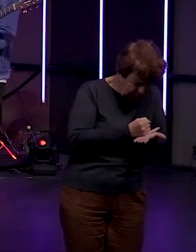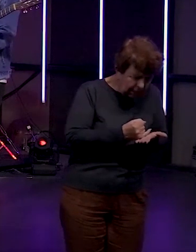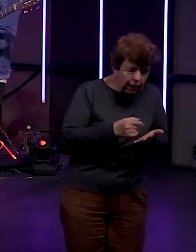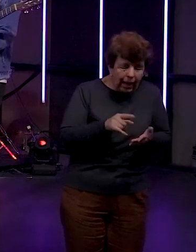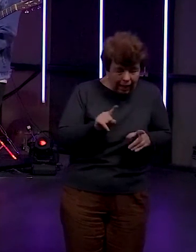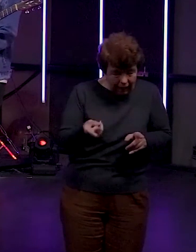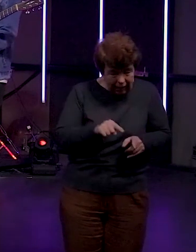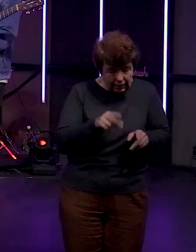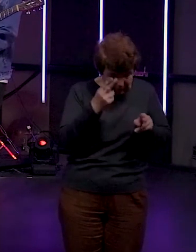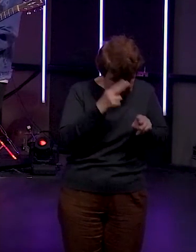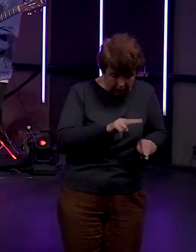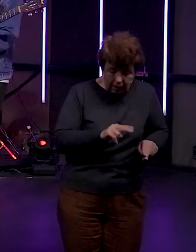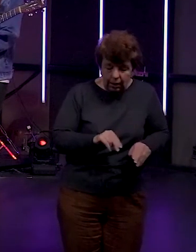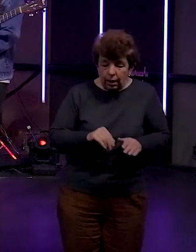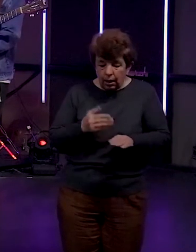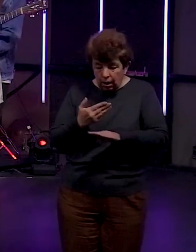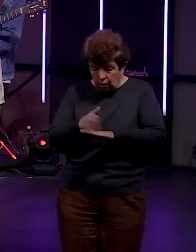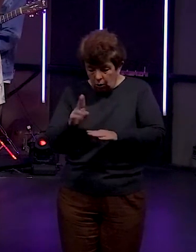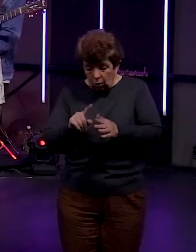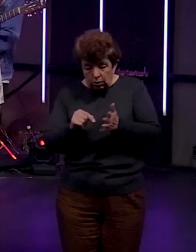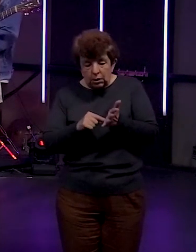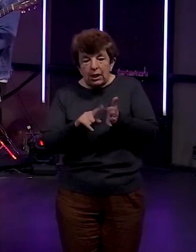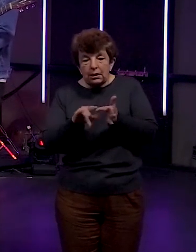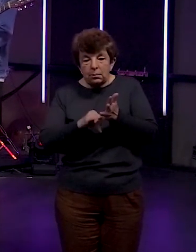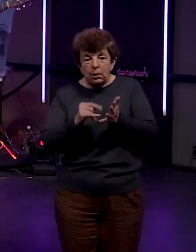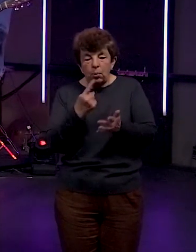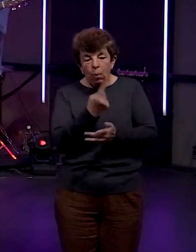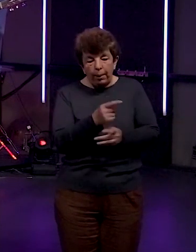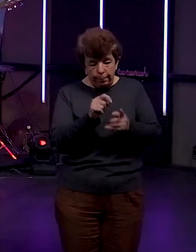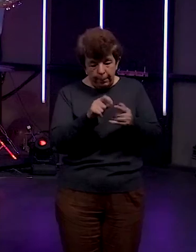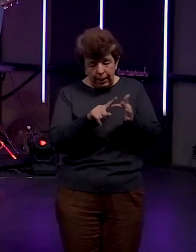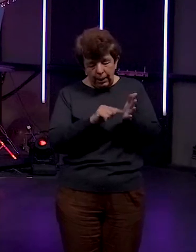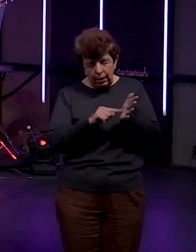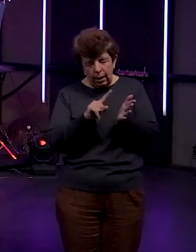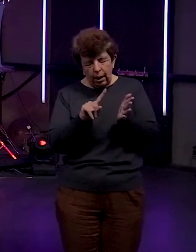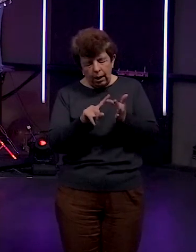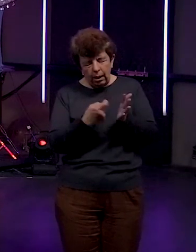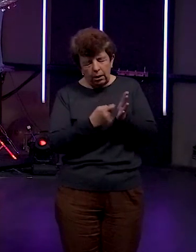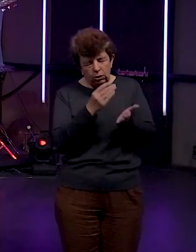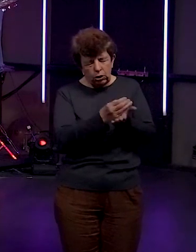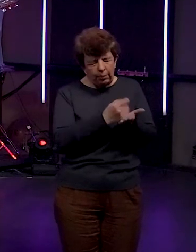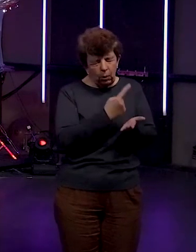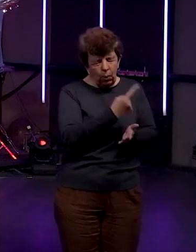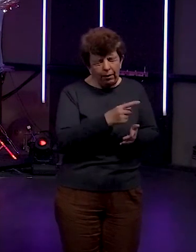In the New Testament in 1 Peter 1:18 we read these words...